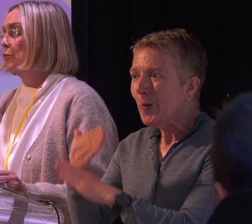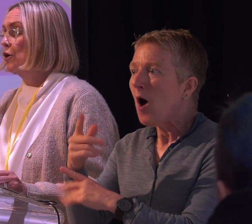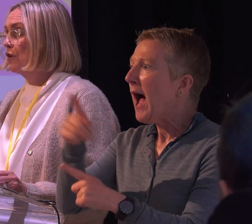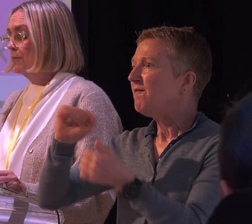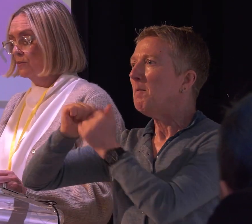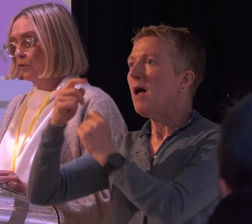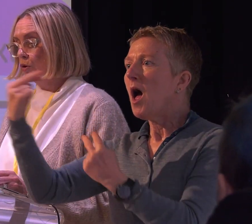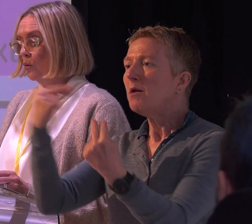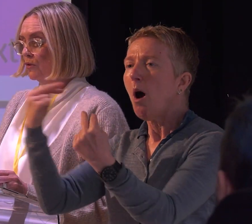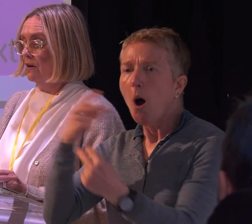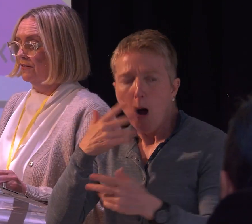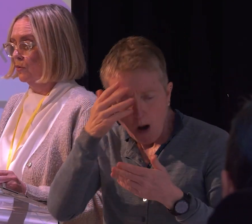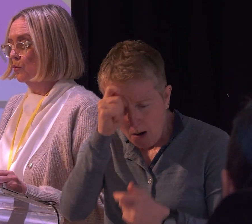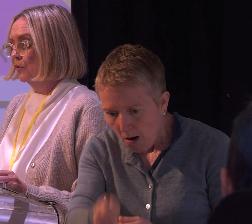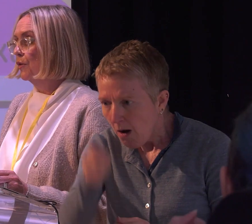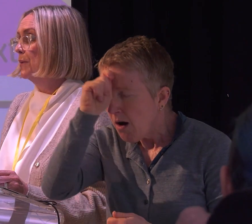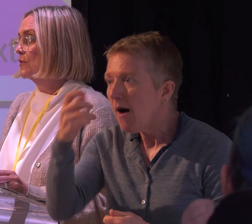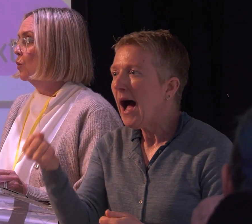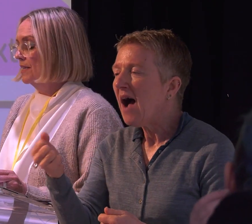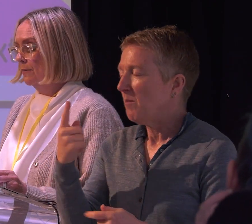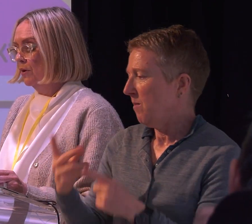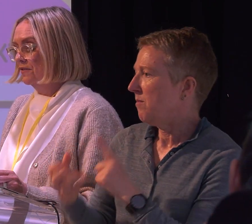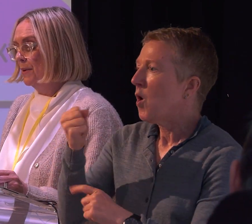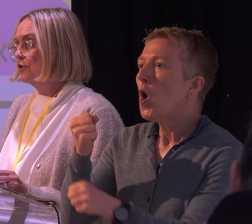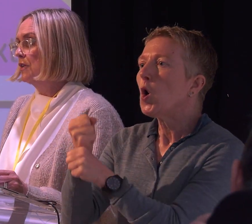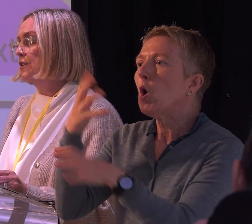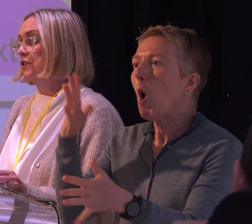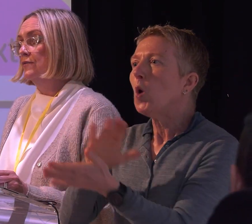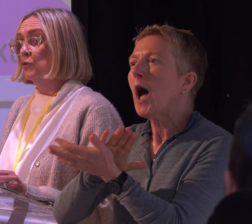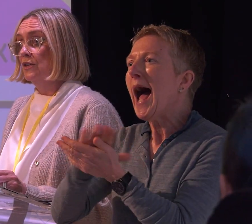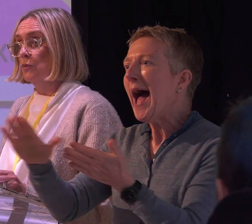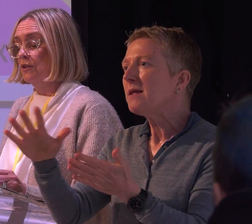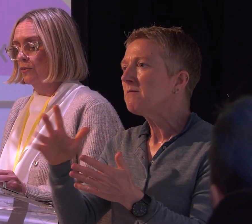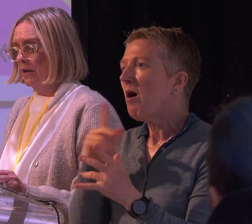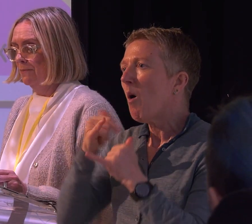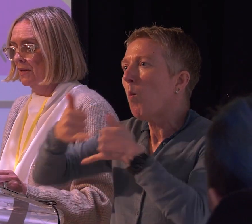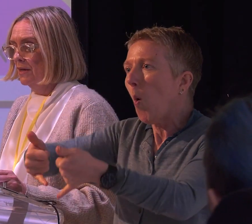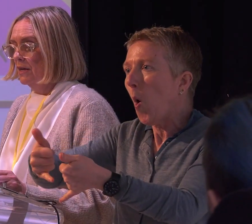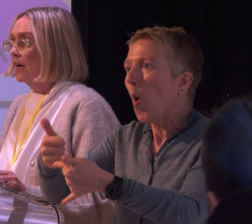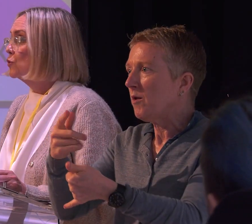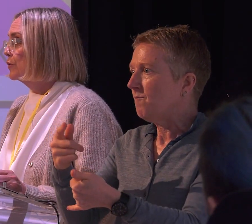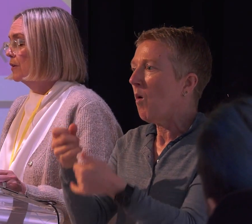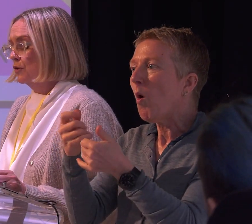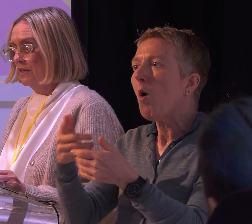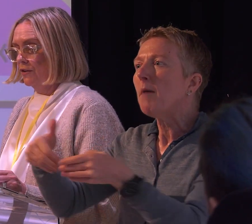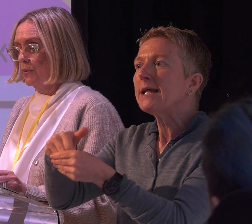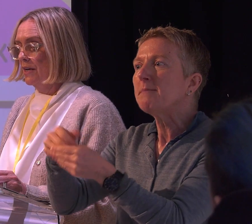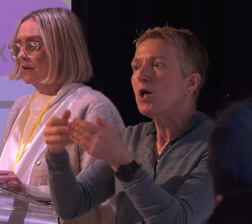The programme has won the Gold Heist Award for the best widening participation initiative in 2023 and also in '23,